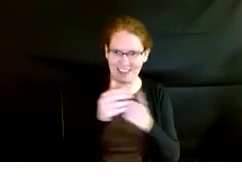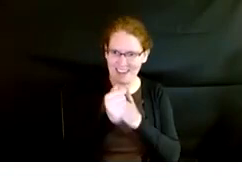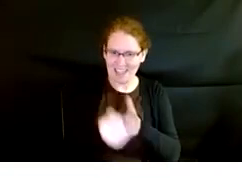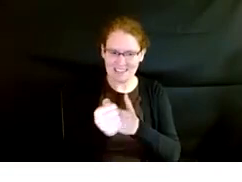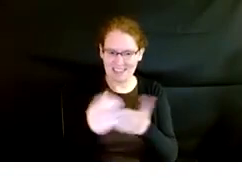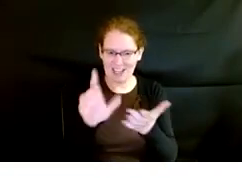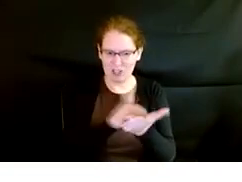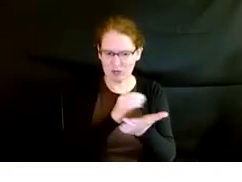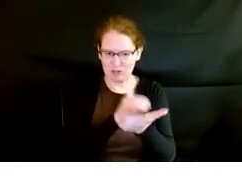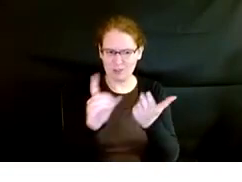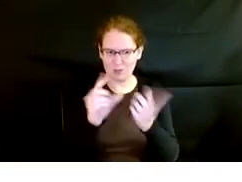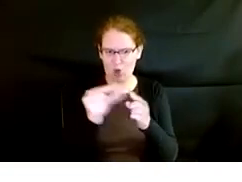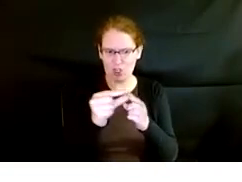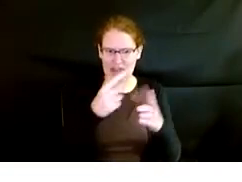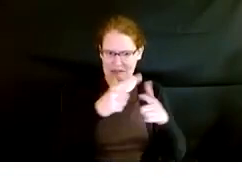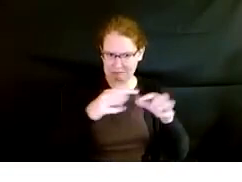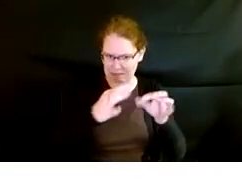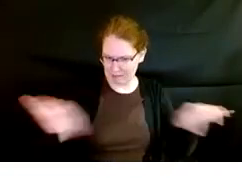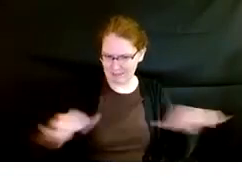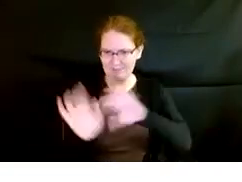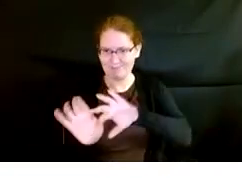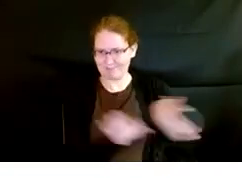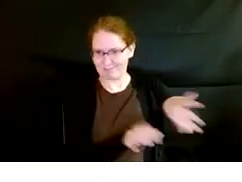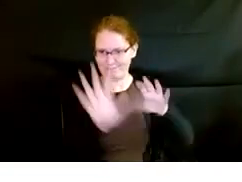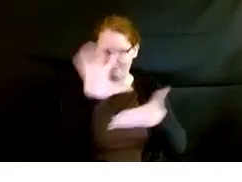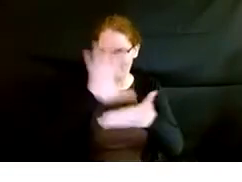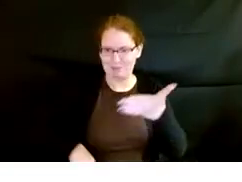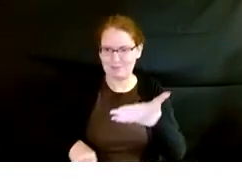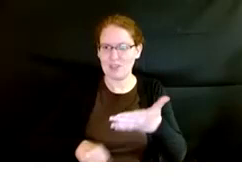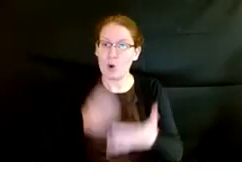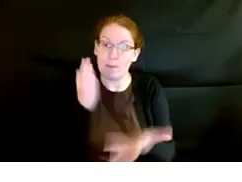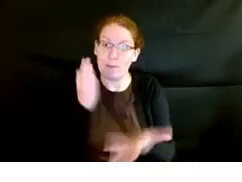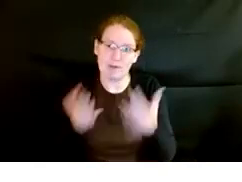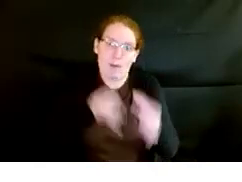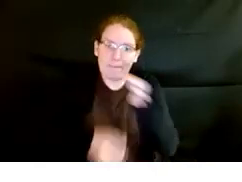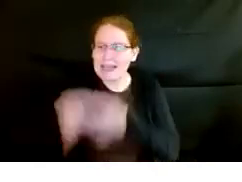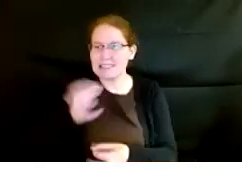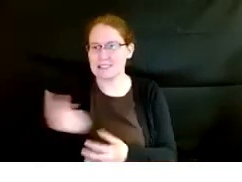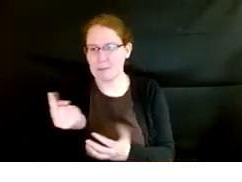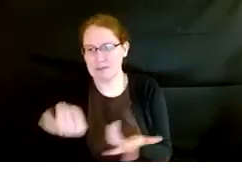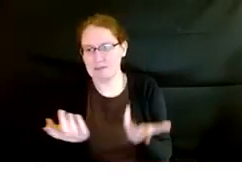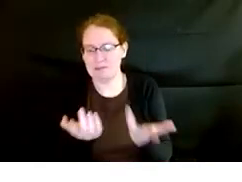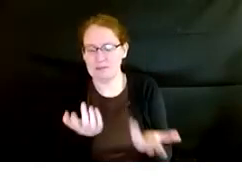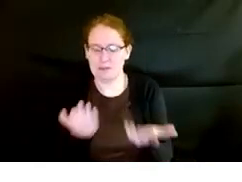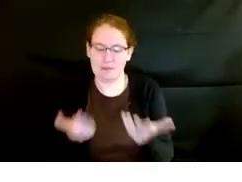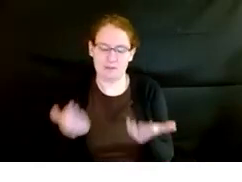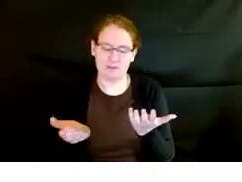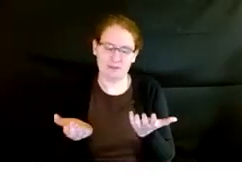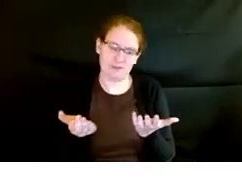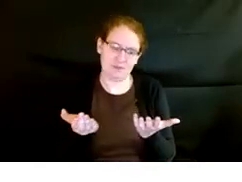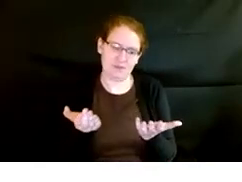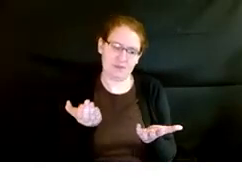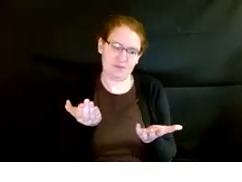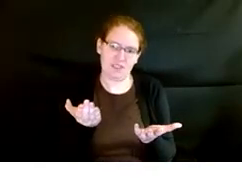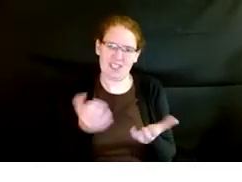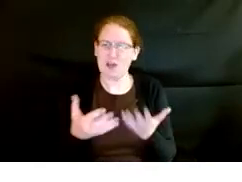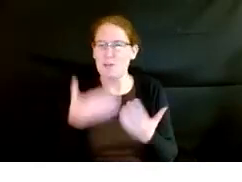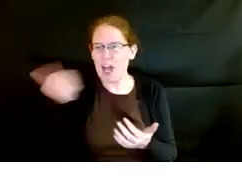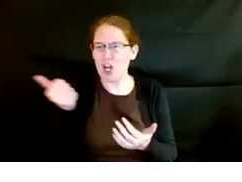were eliminated and um at least replaced with with something that um was, was better and provided uh